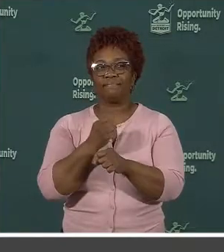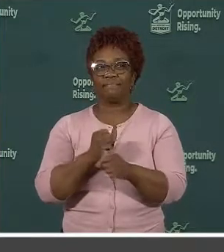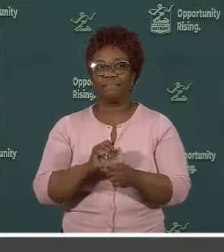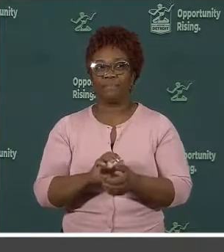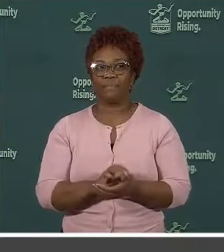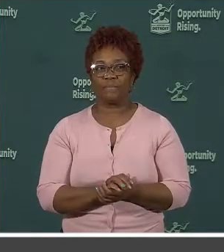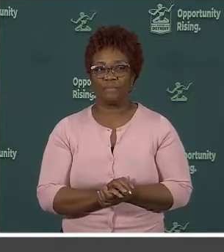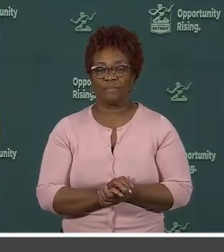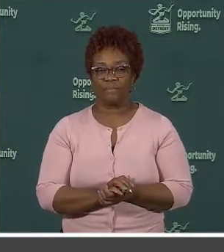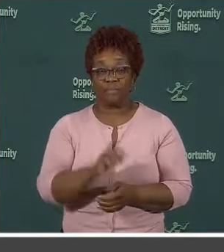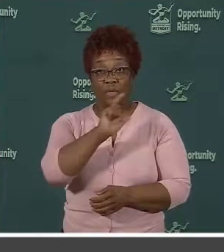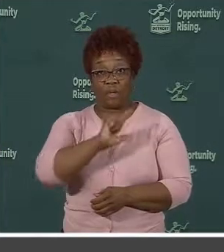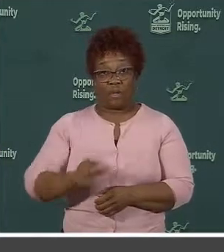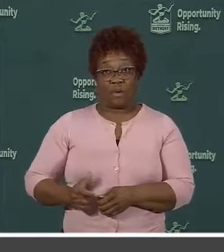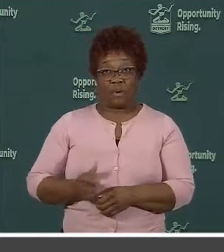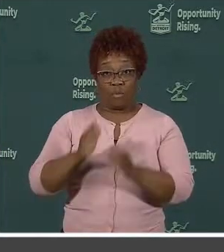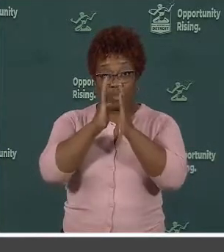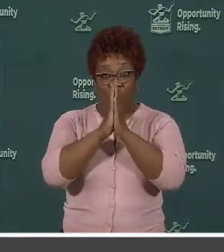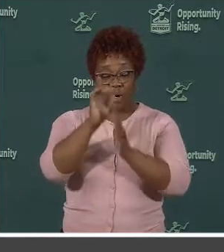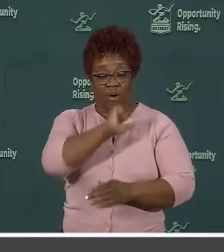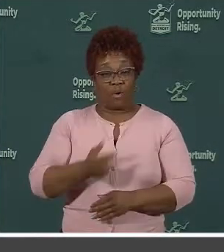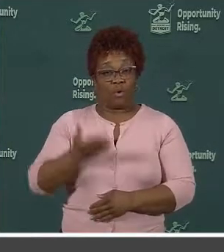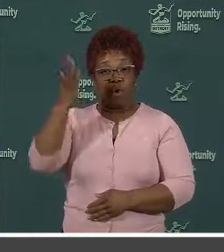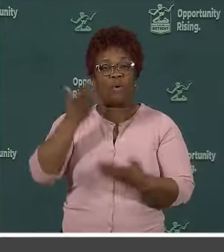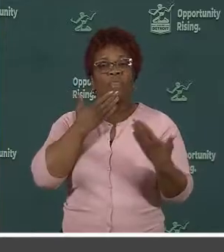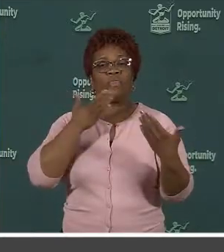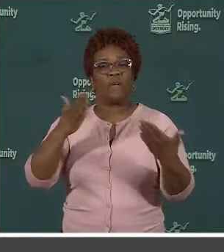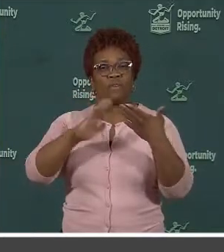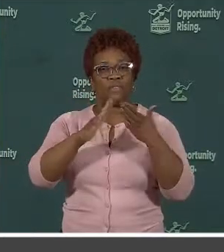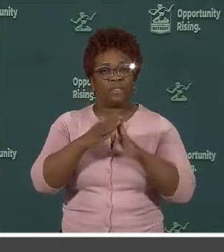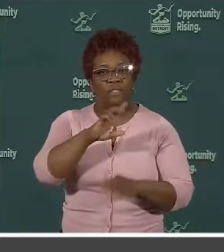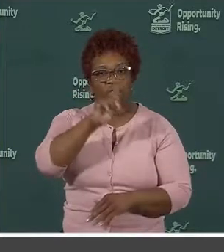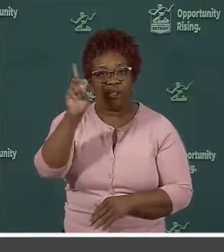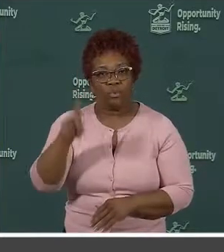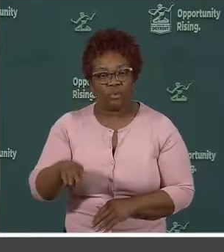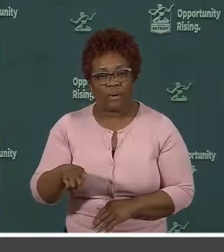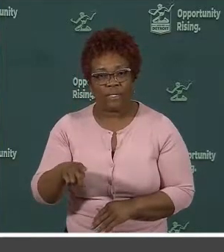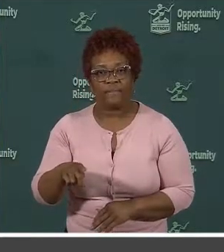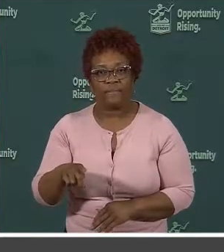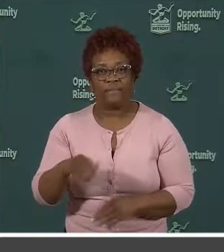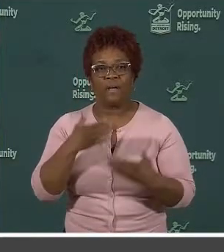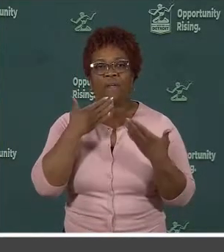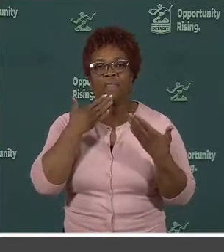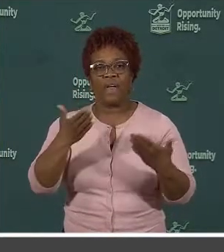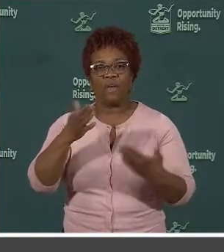WE THANK YOU FOR THE CITY OF DETROIT WE THANK YOU FOR OUR MAYOR THE CITY COUNCIL AND CITY